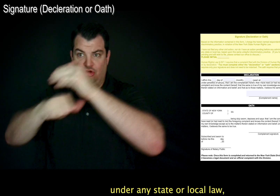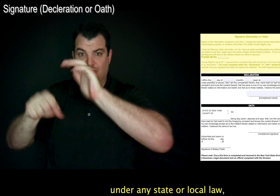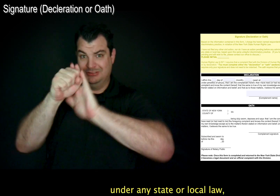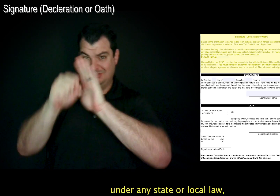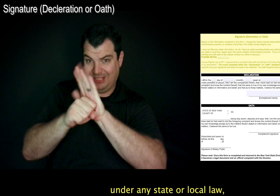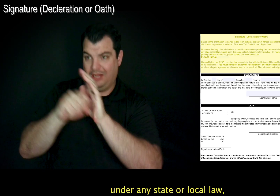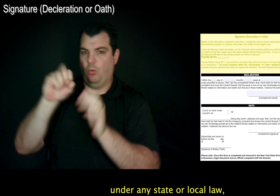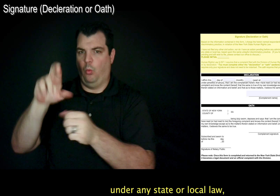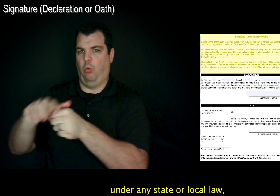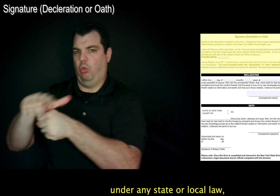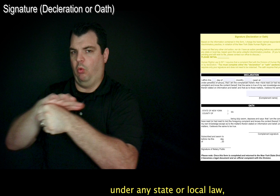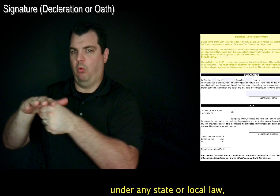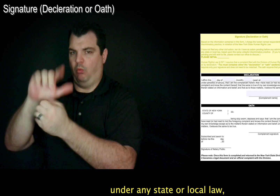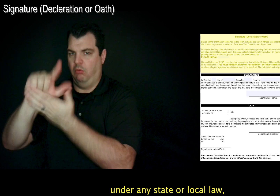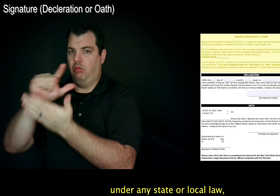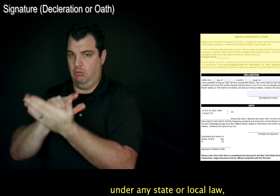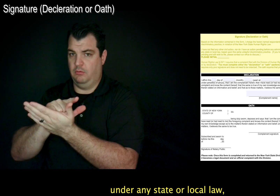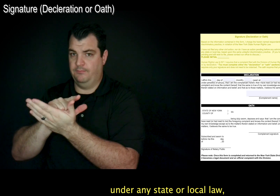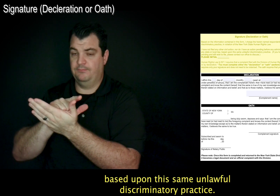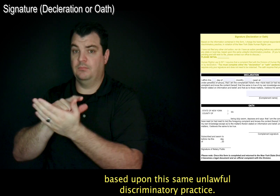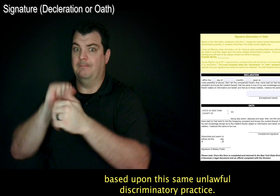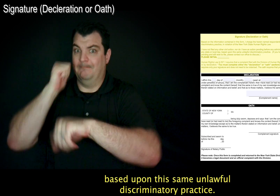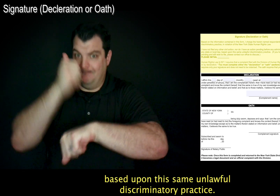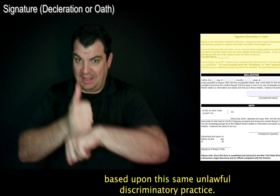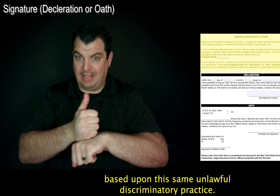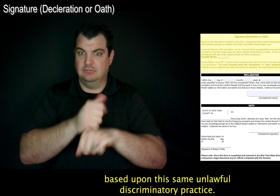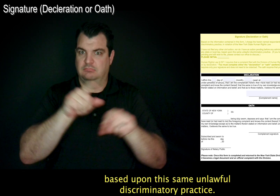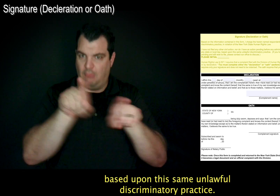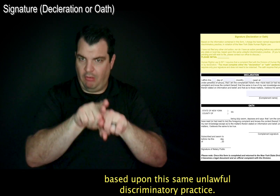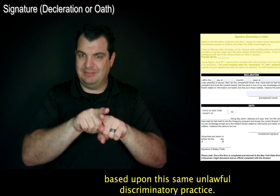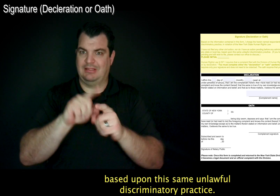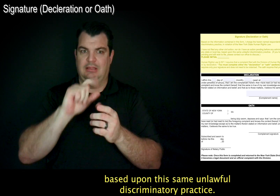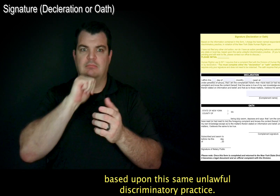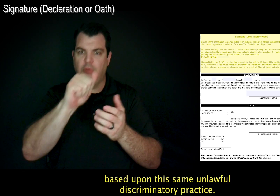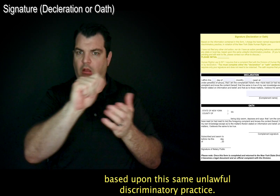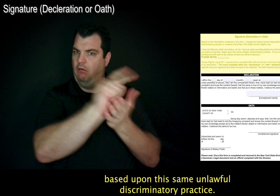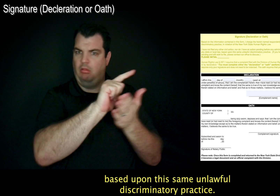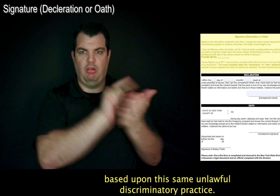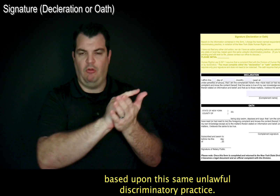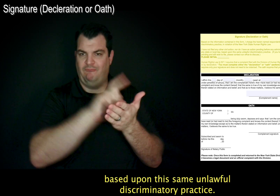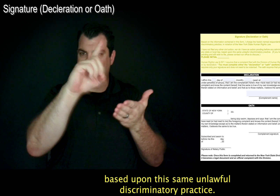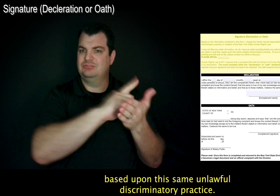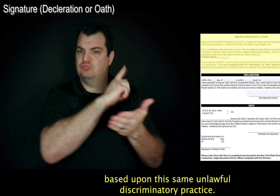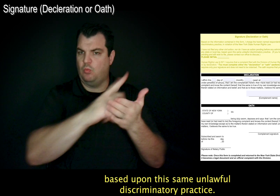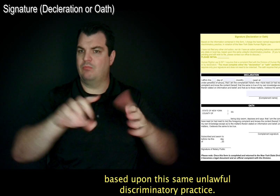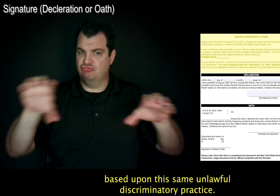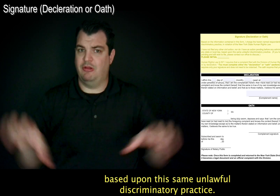under any state or local law, based upon this same unlawful discriminatory practice.